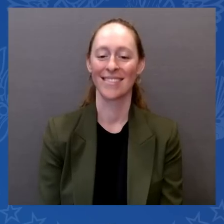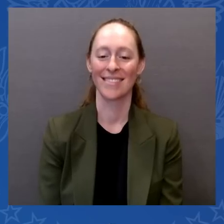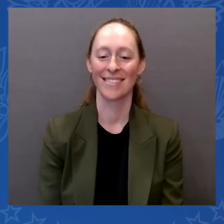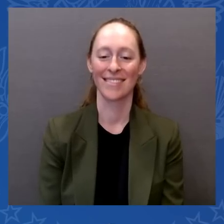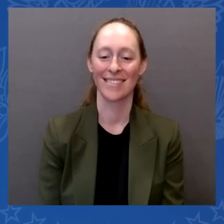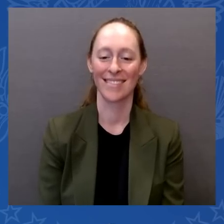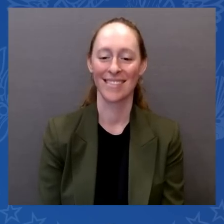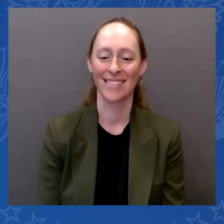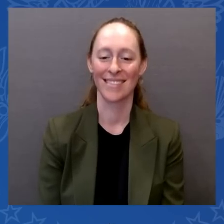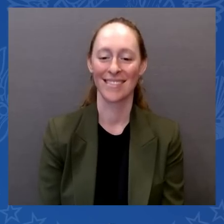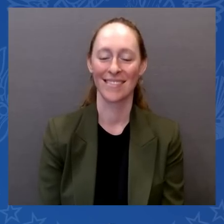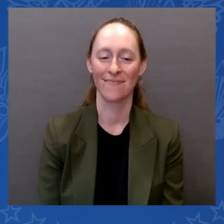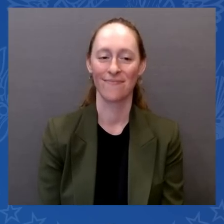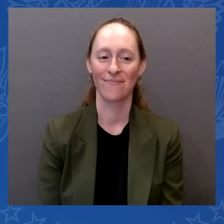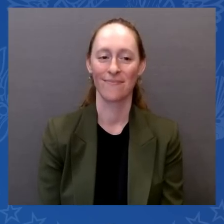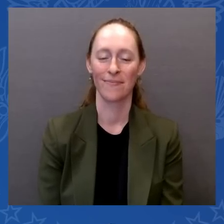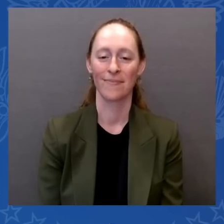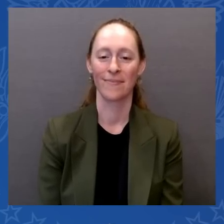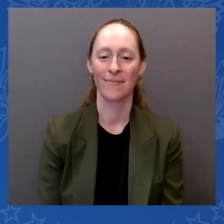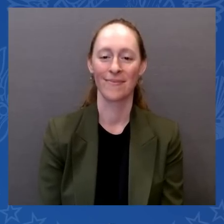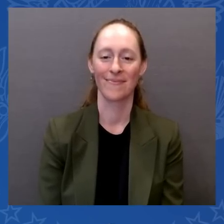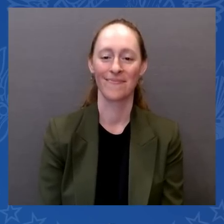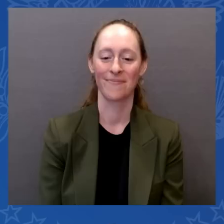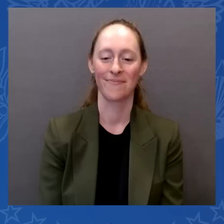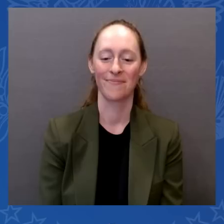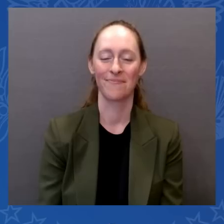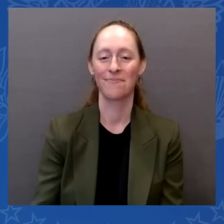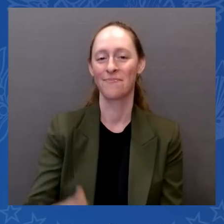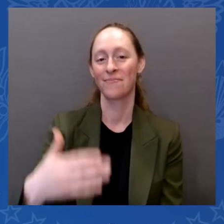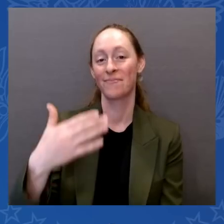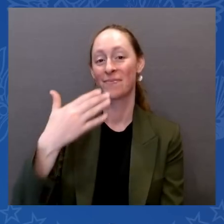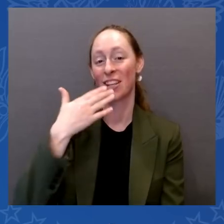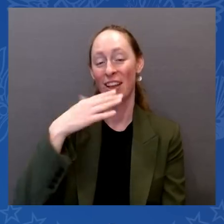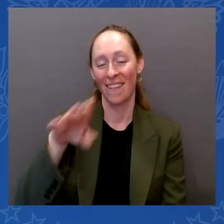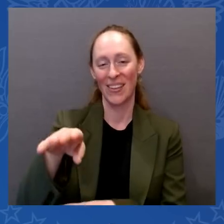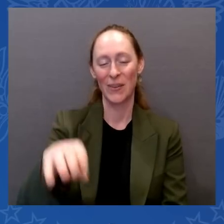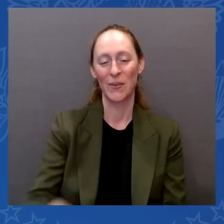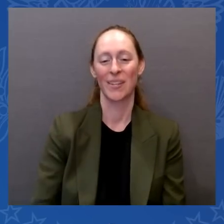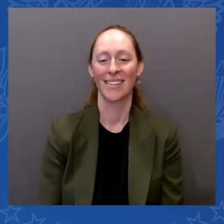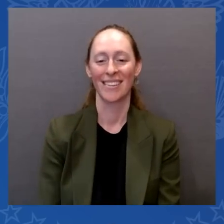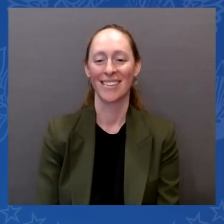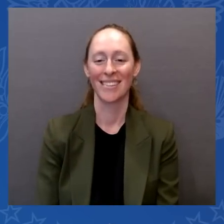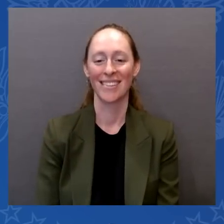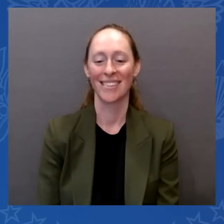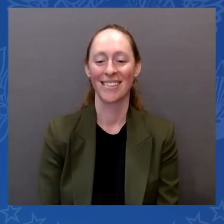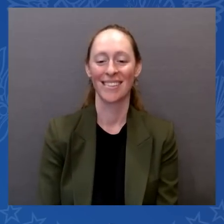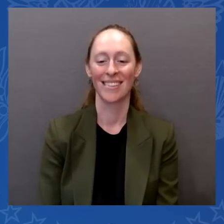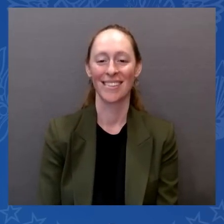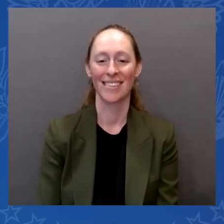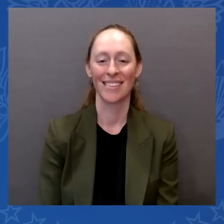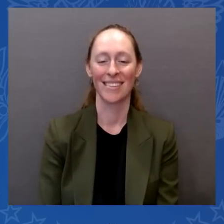Female Speaker: Good afternoon and welcome to the White House and the Talent Pipeline Challenge. It's such an honor to be here with you today.